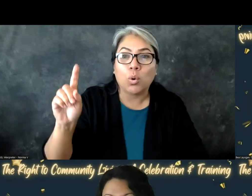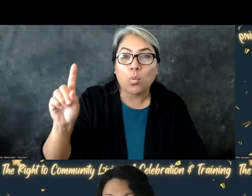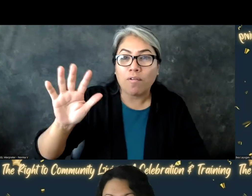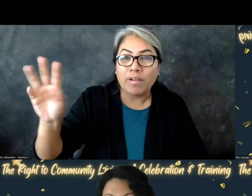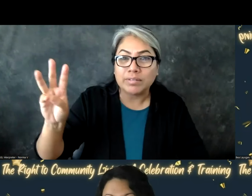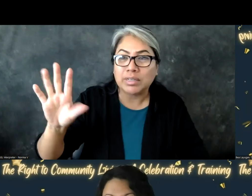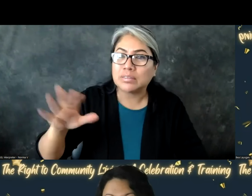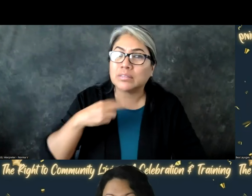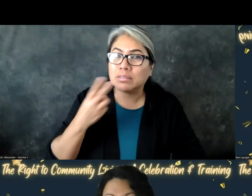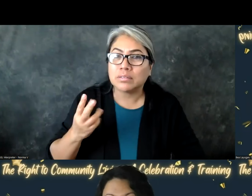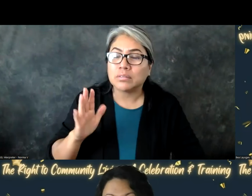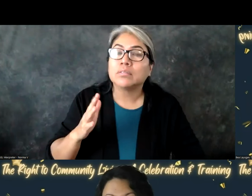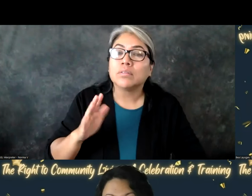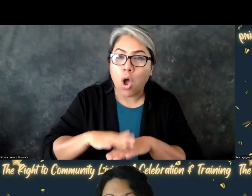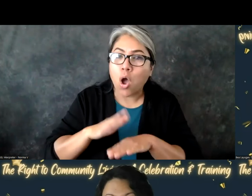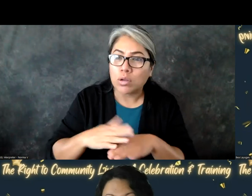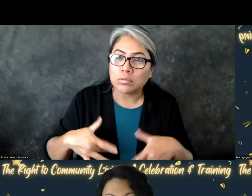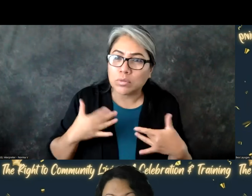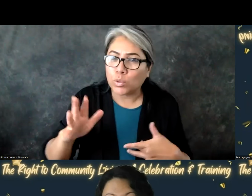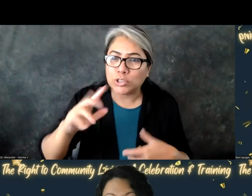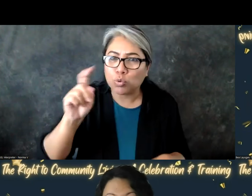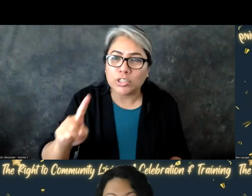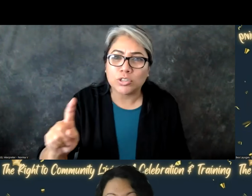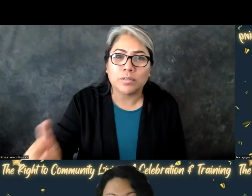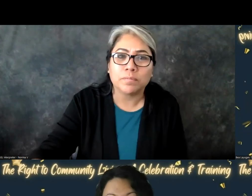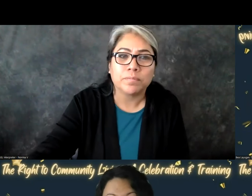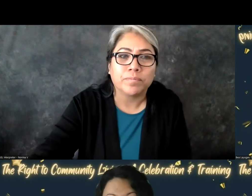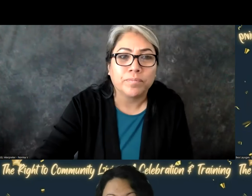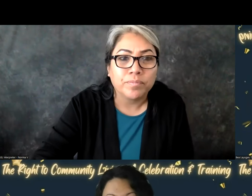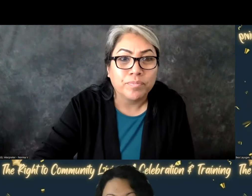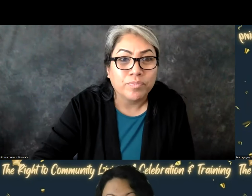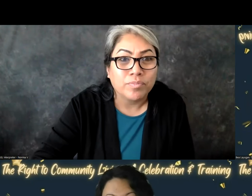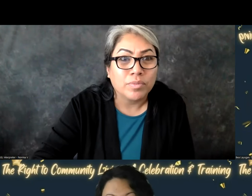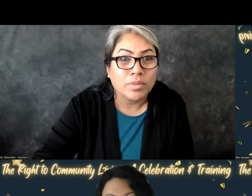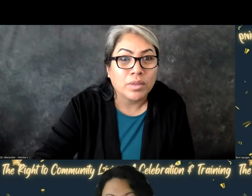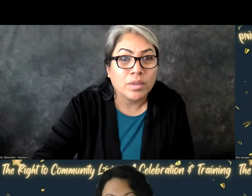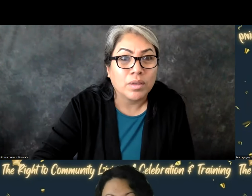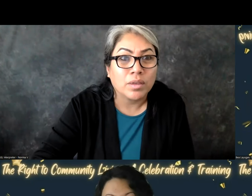And we have a question on the phone from a number that ends with